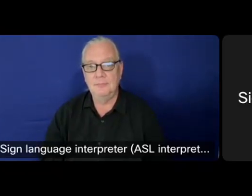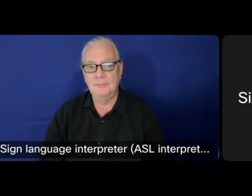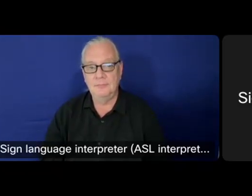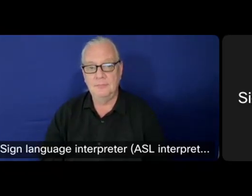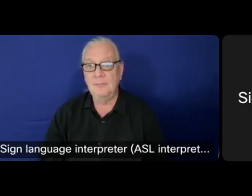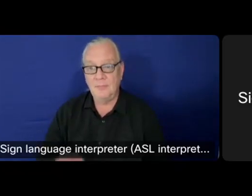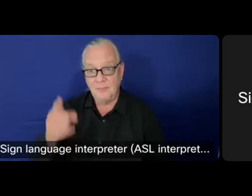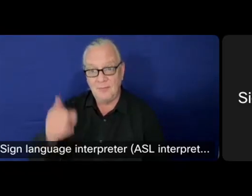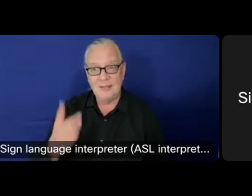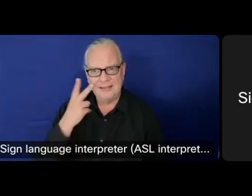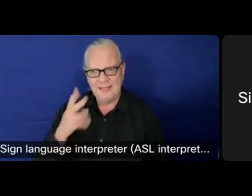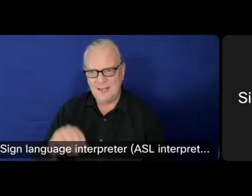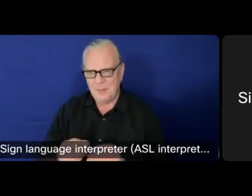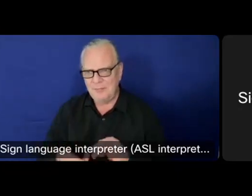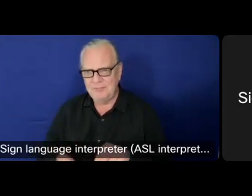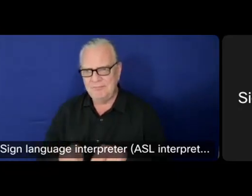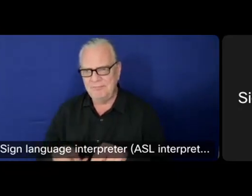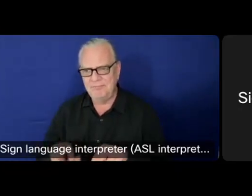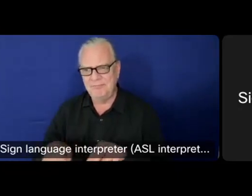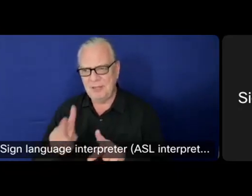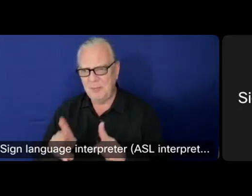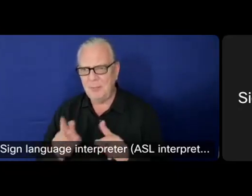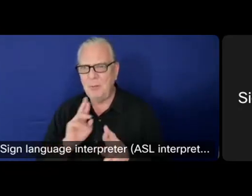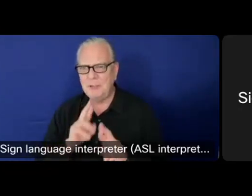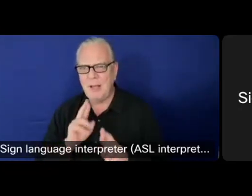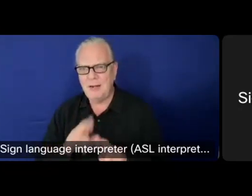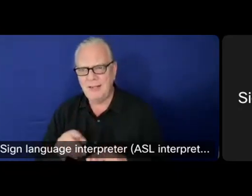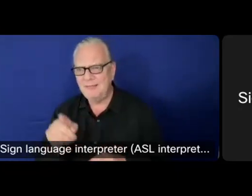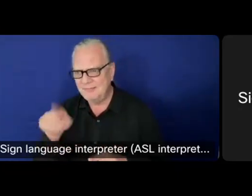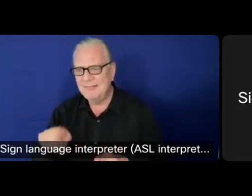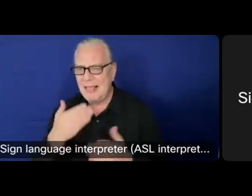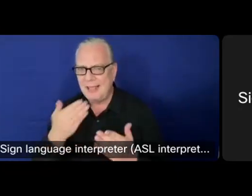number climbing of people who are responding. So, thank you for participating.